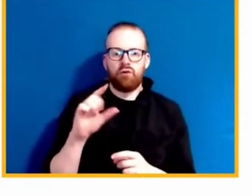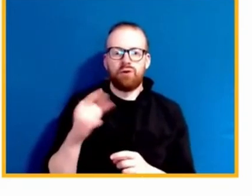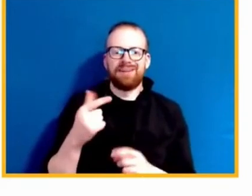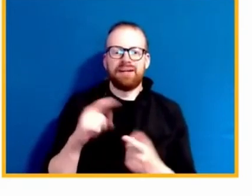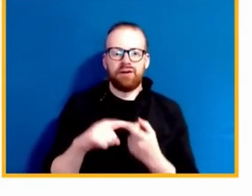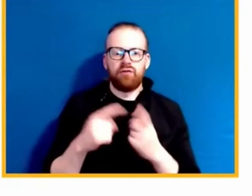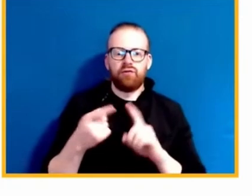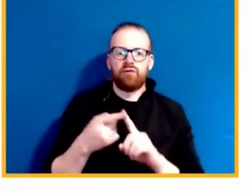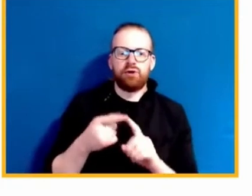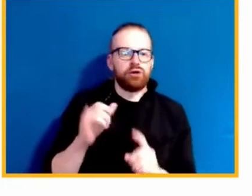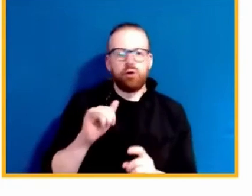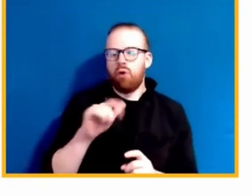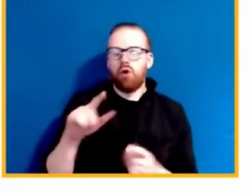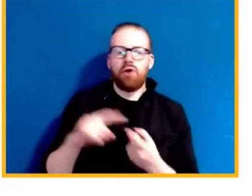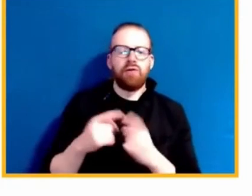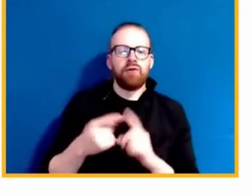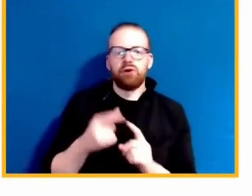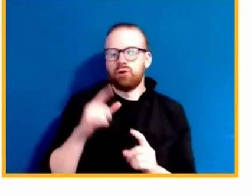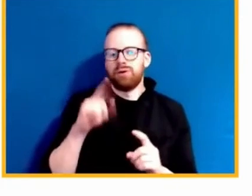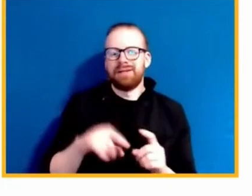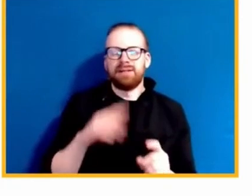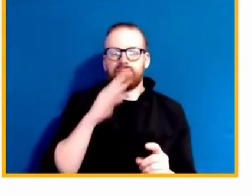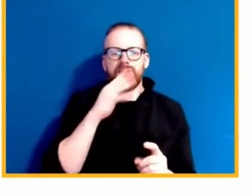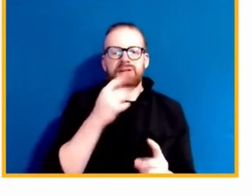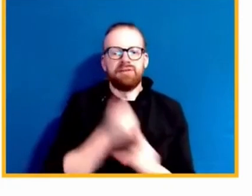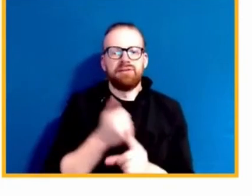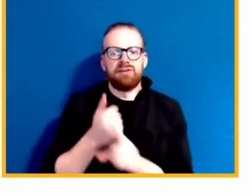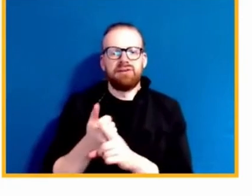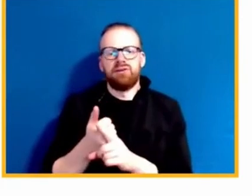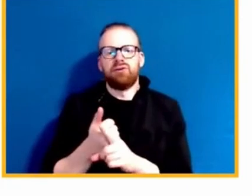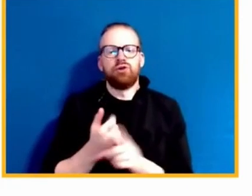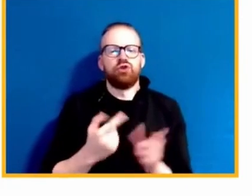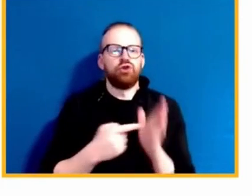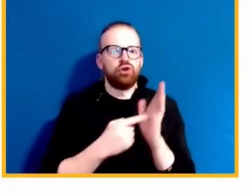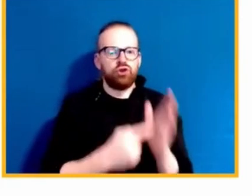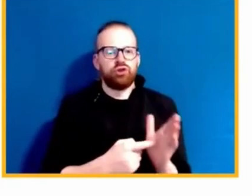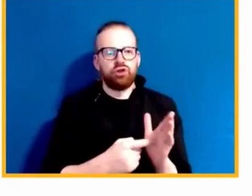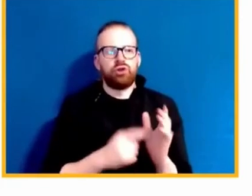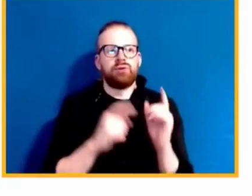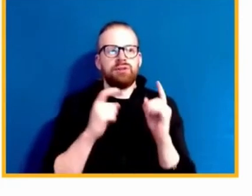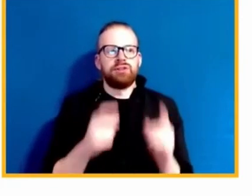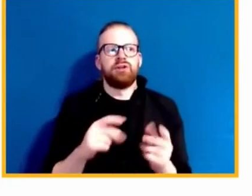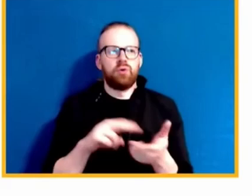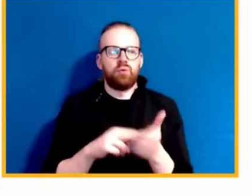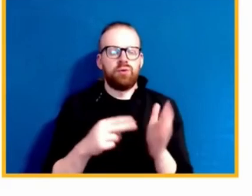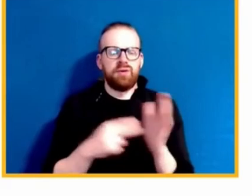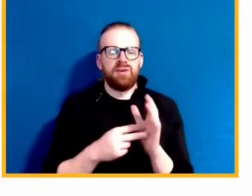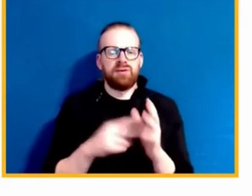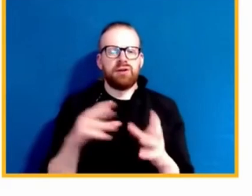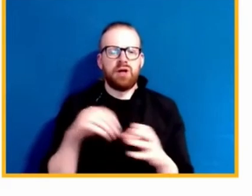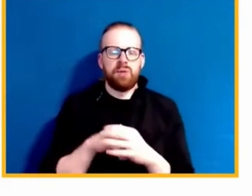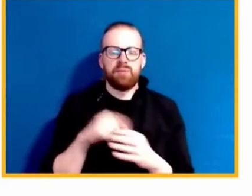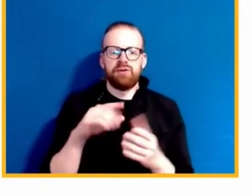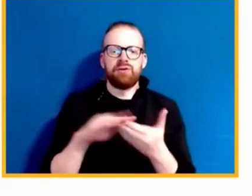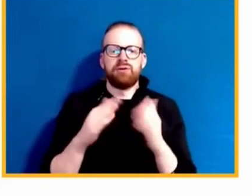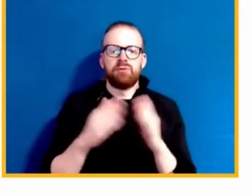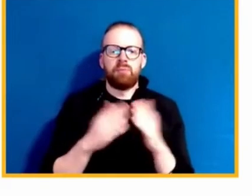you know all friends that can't speak for themselves and let's show our charity what it means to be a part of this community that is here at